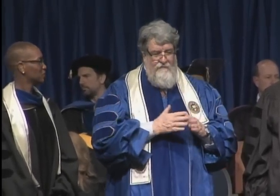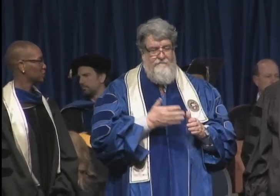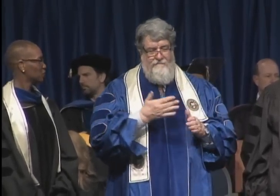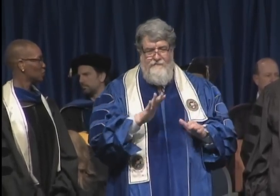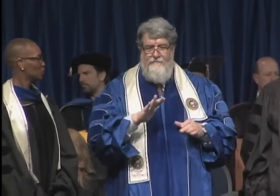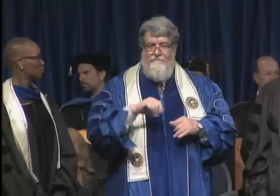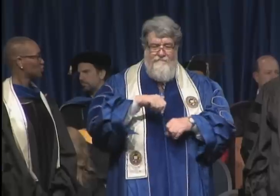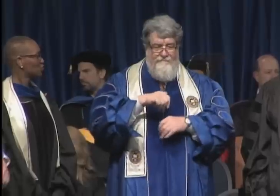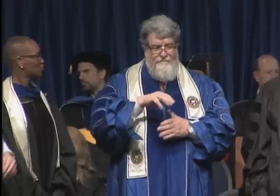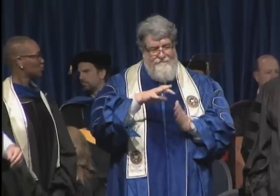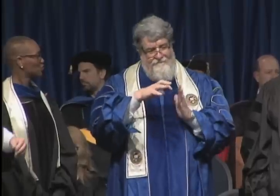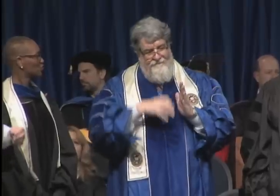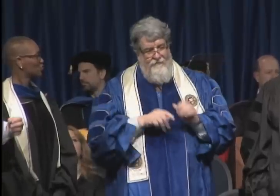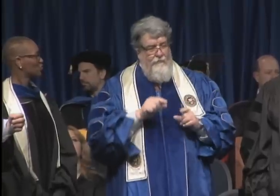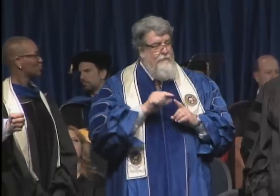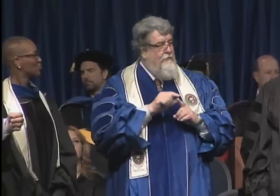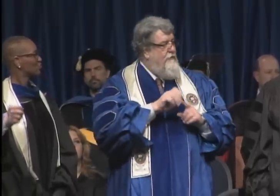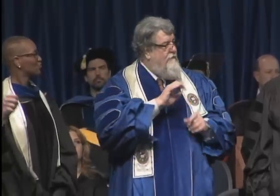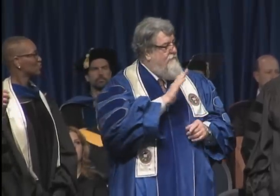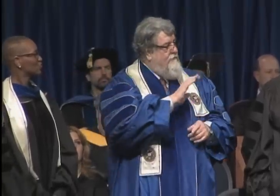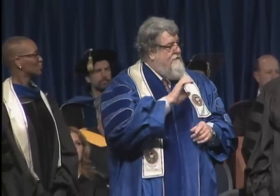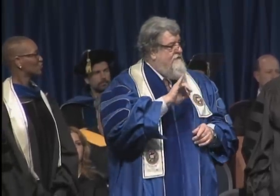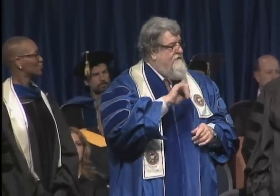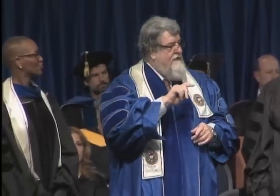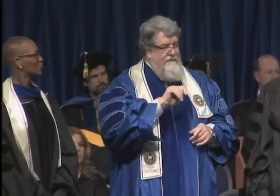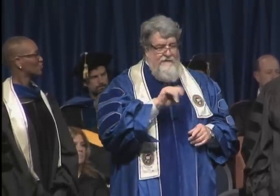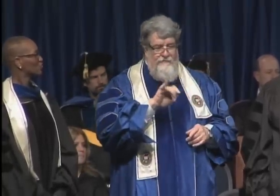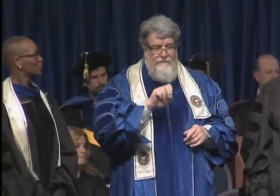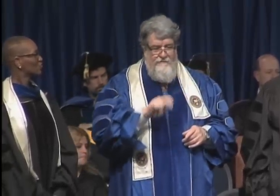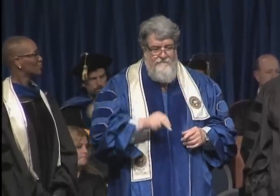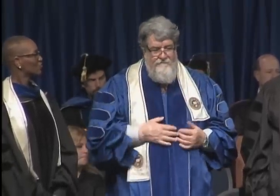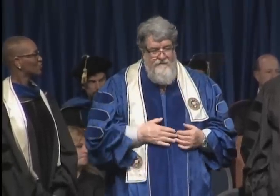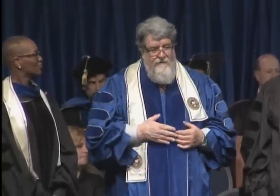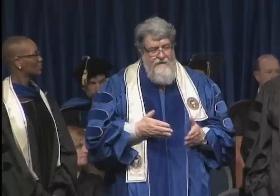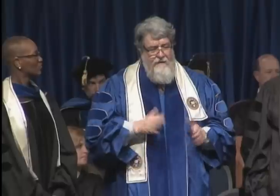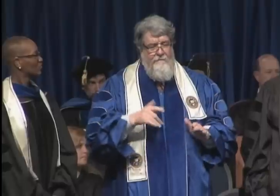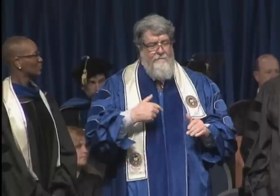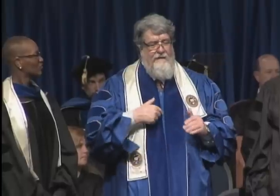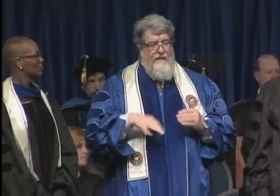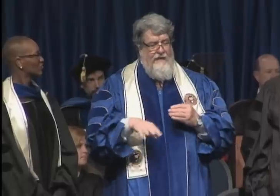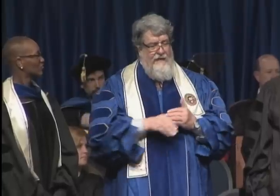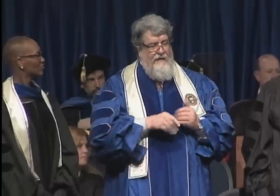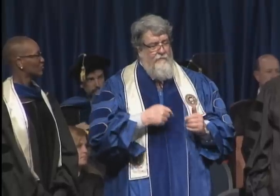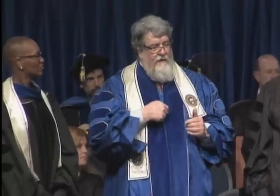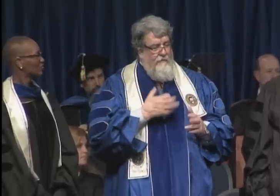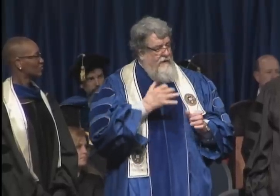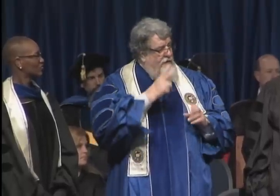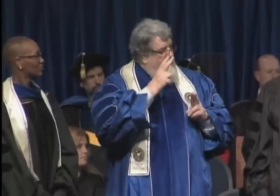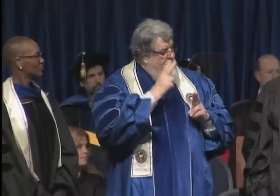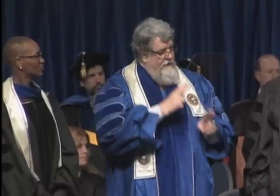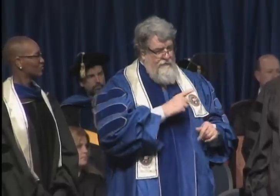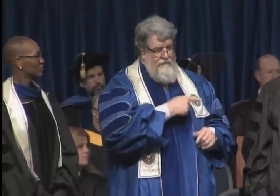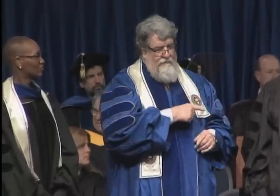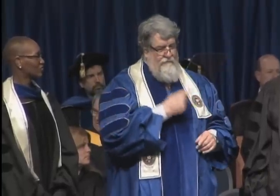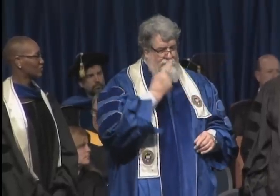Our program book contains the full wording of your citation.